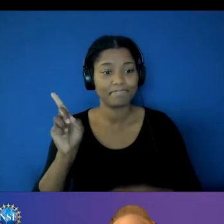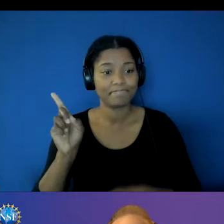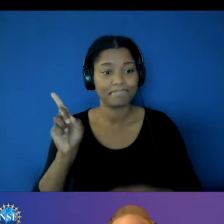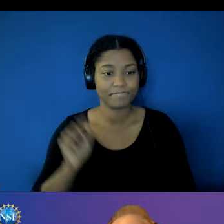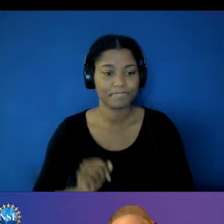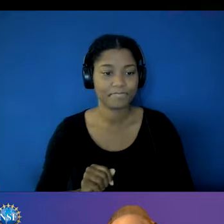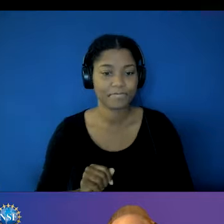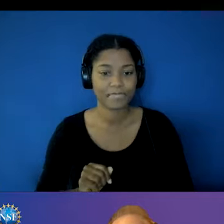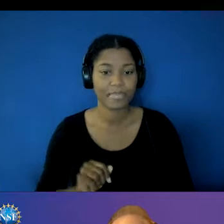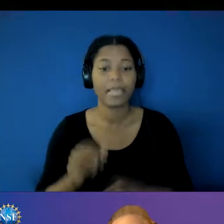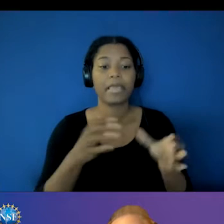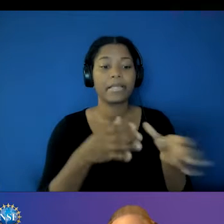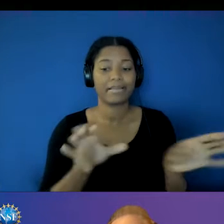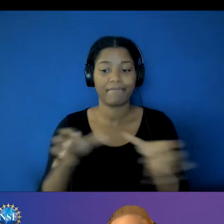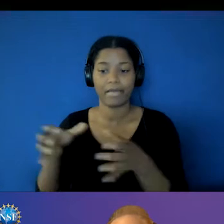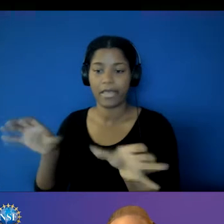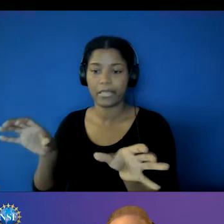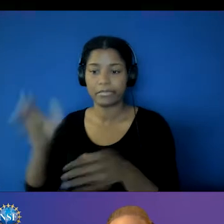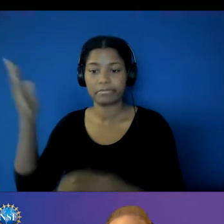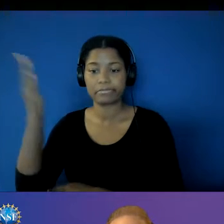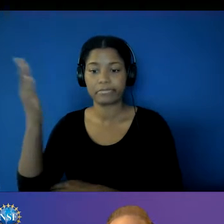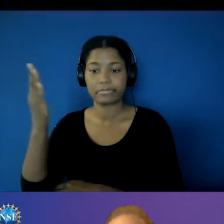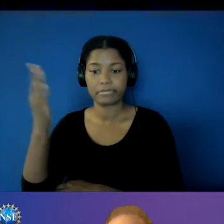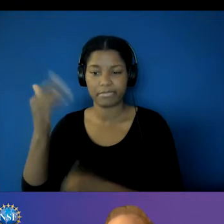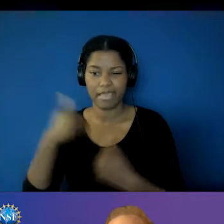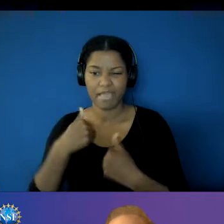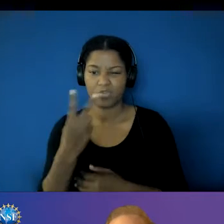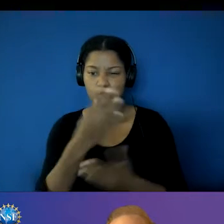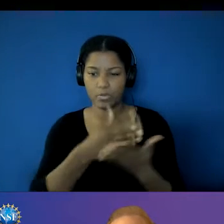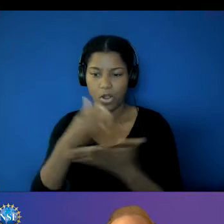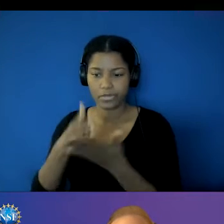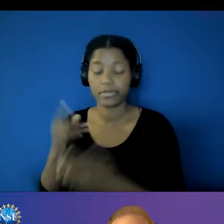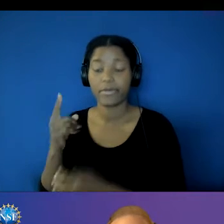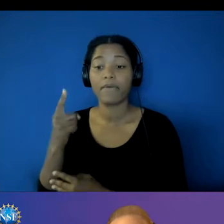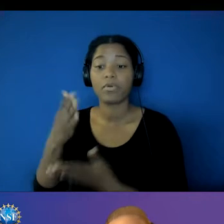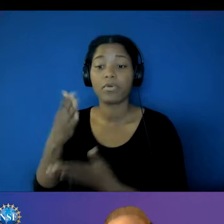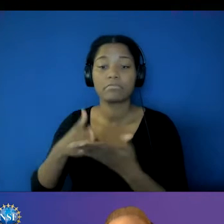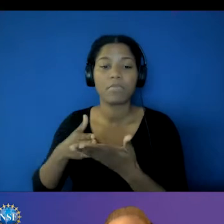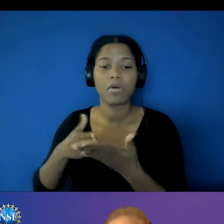So, I've divided the presentation up into several parts, and the first part is to talk about the Basics of MRI.